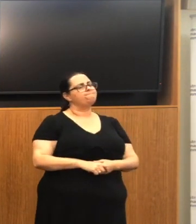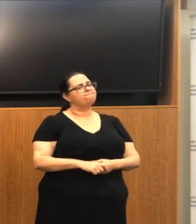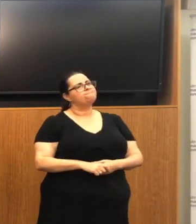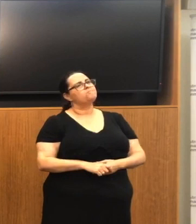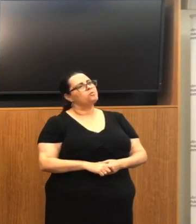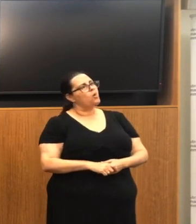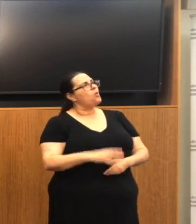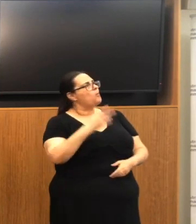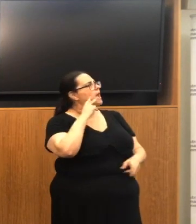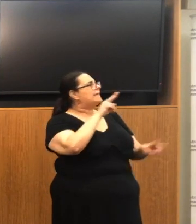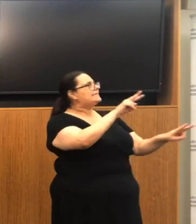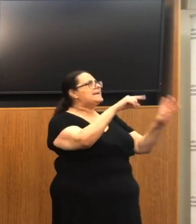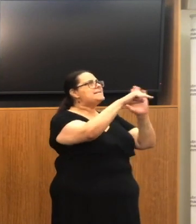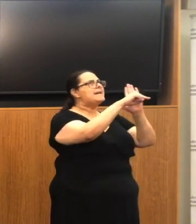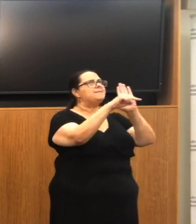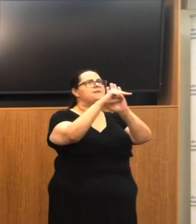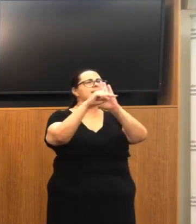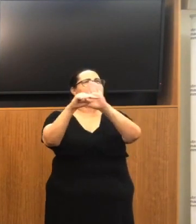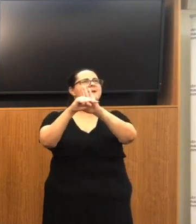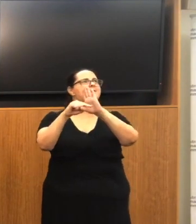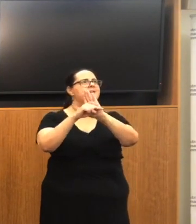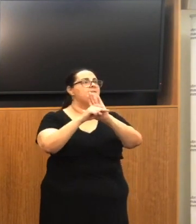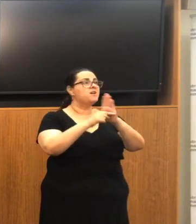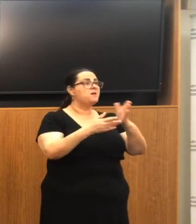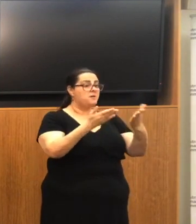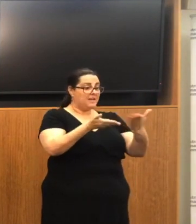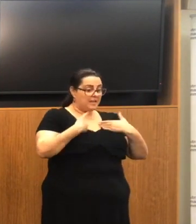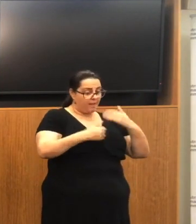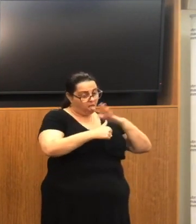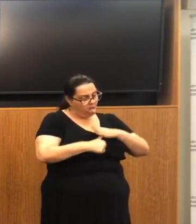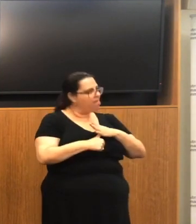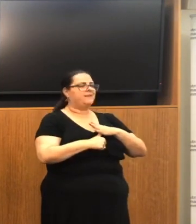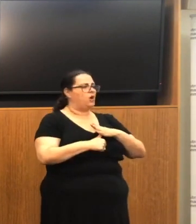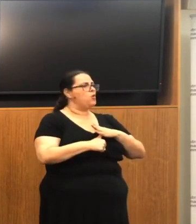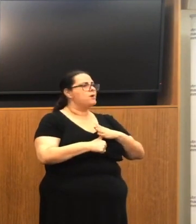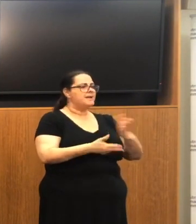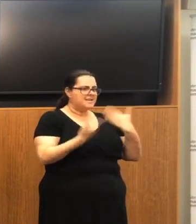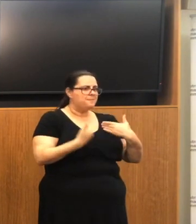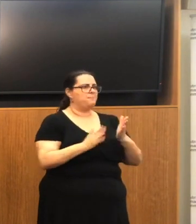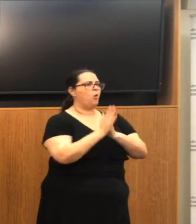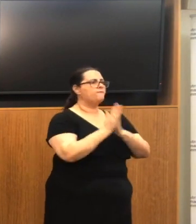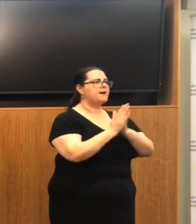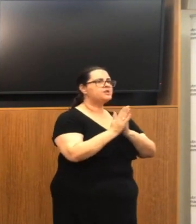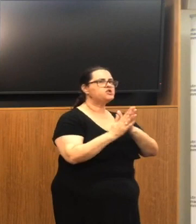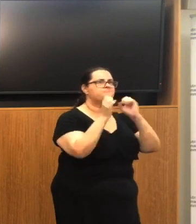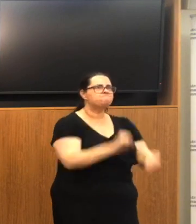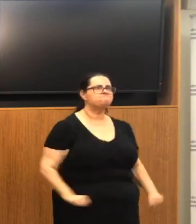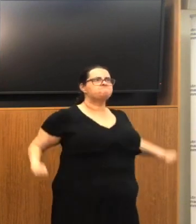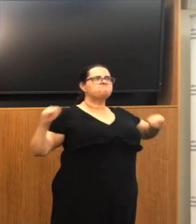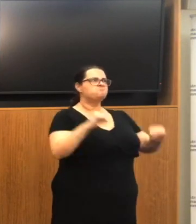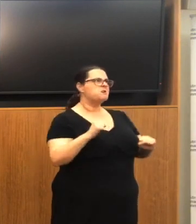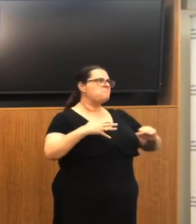When I see that like, it just pushes me forward and motivates me to say more and to shout it more.